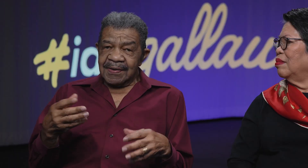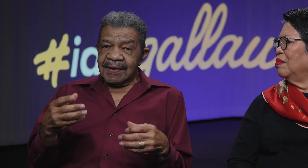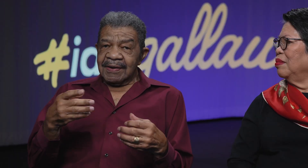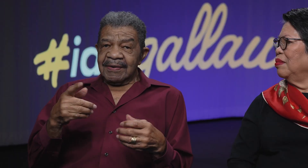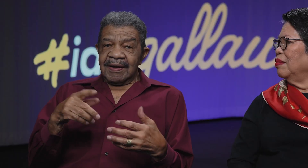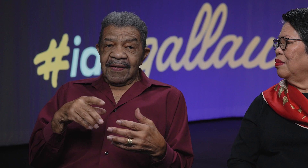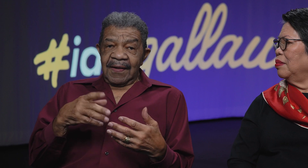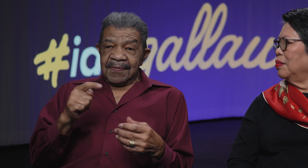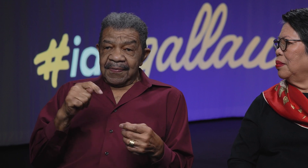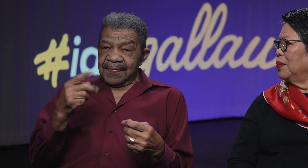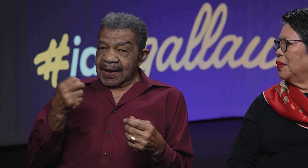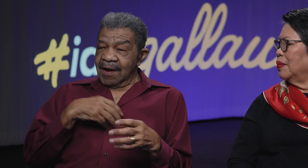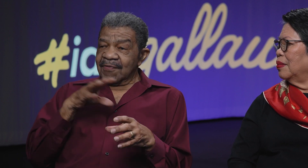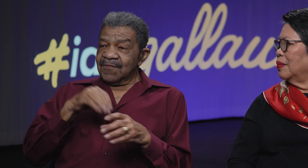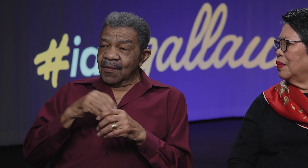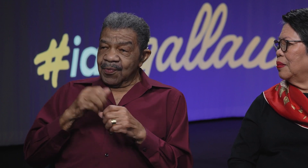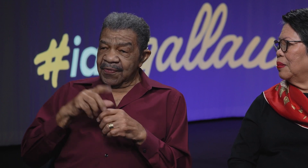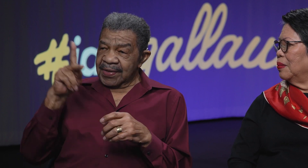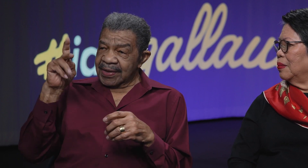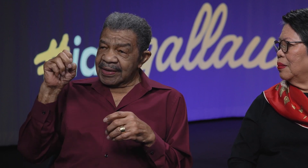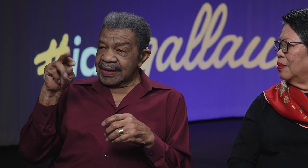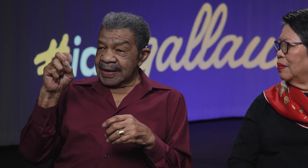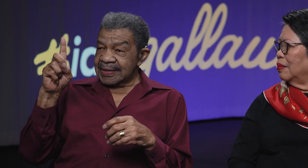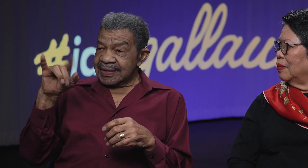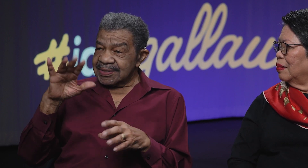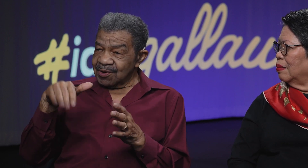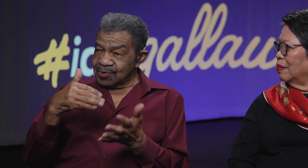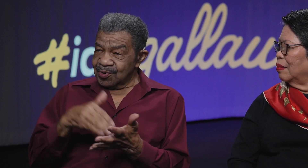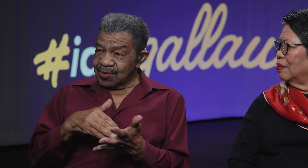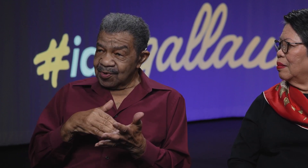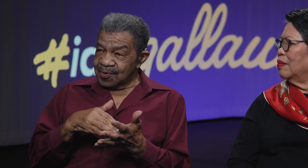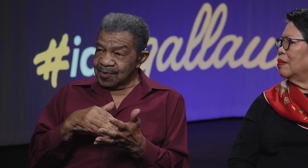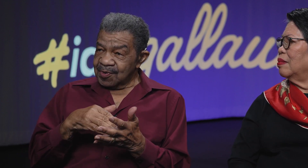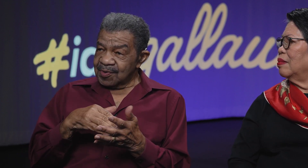Then, I became involved with the Kennedy Center